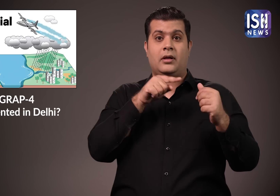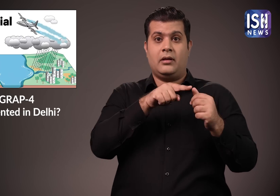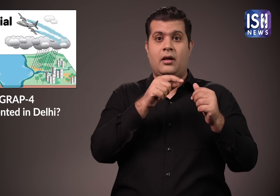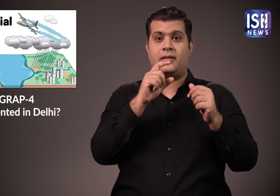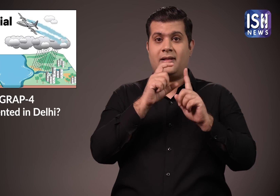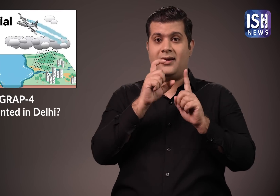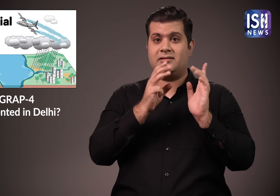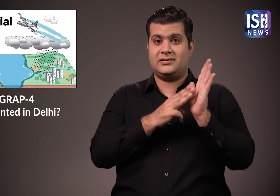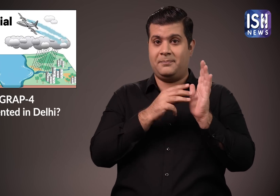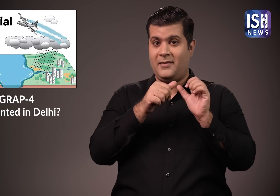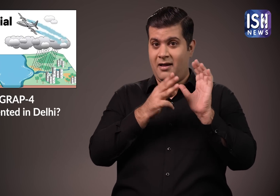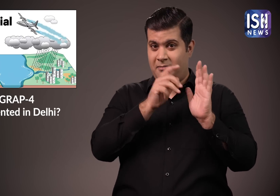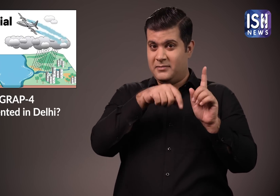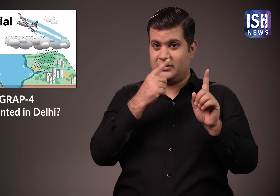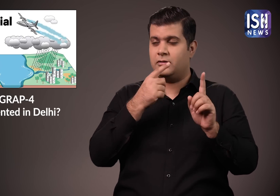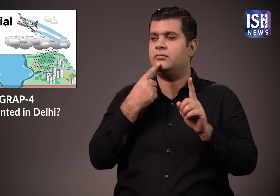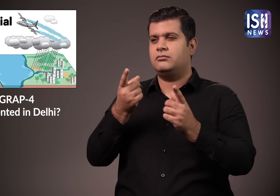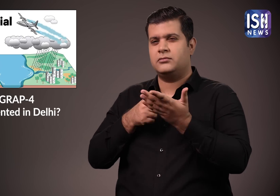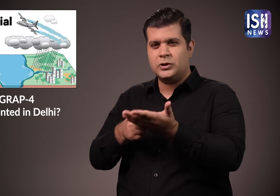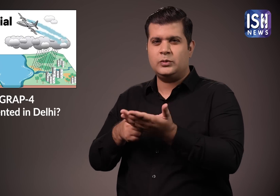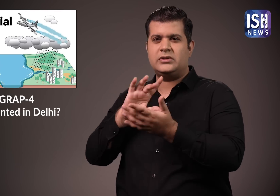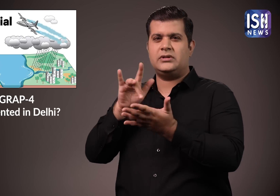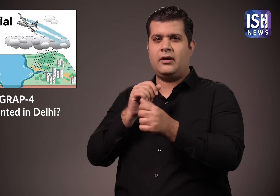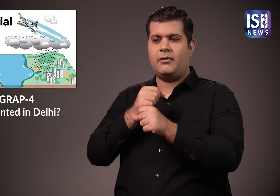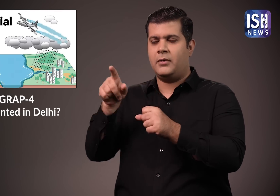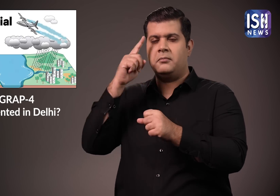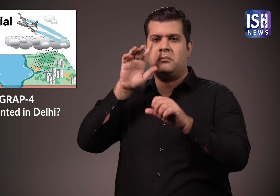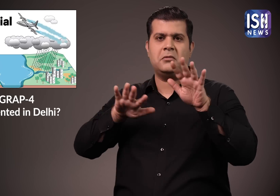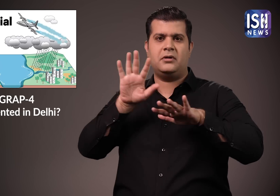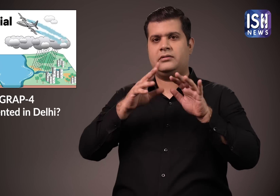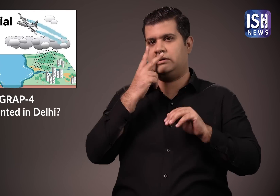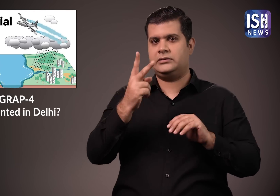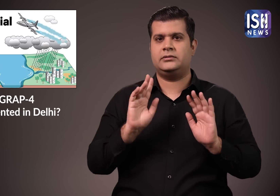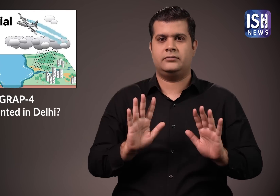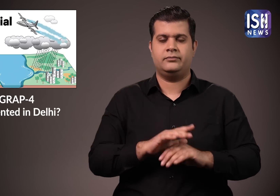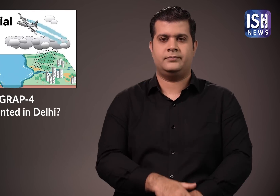Delhi CM has requested for this. Let's see what the Centre says.